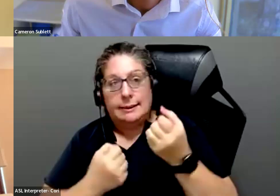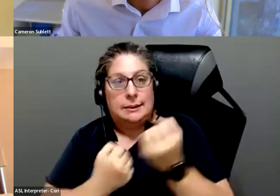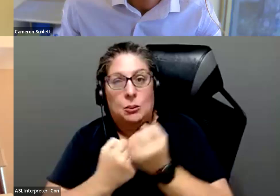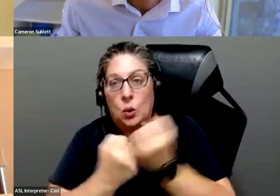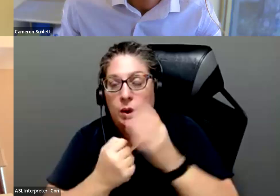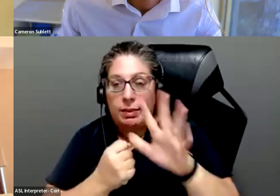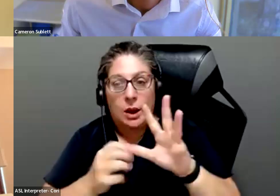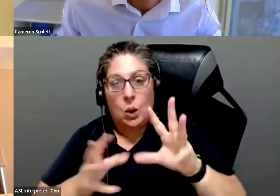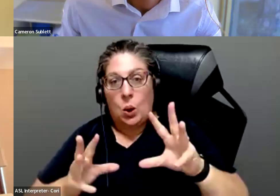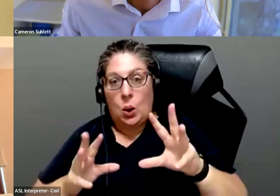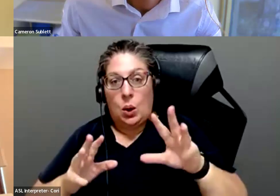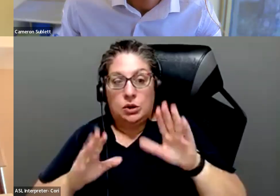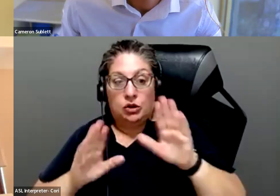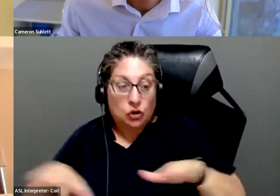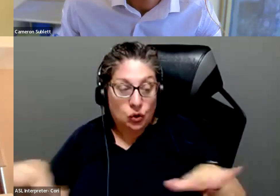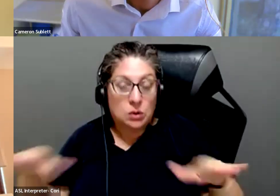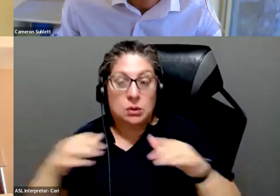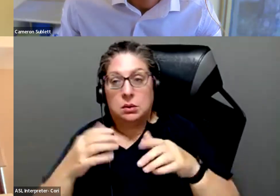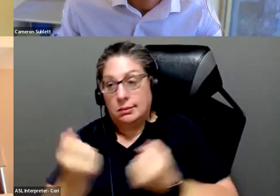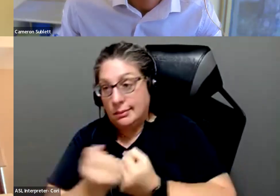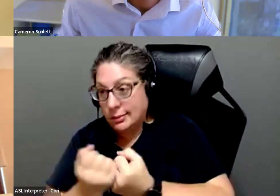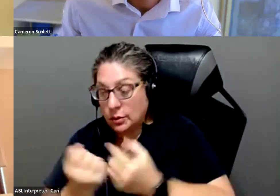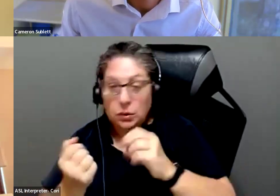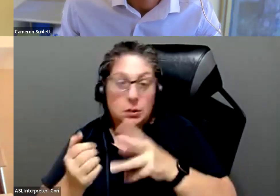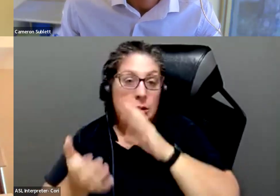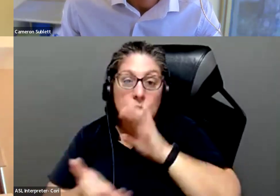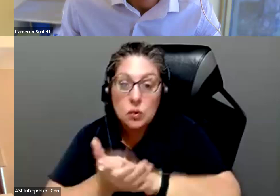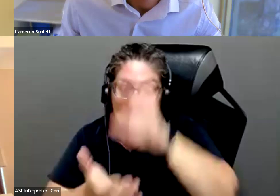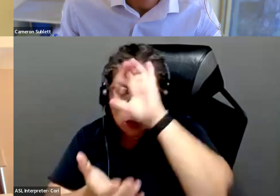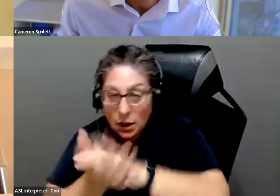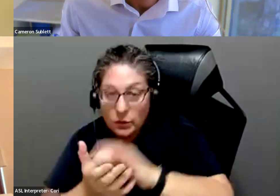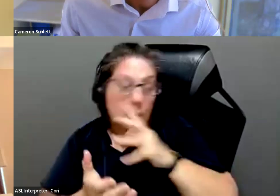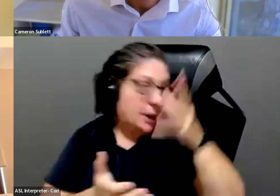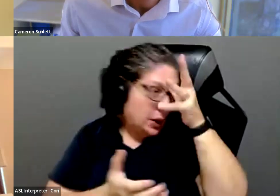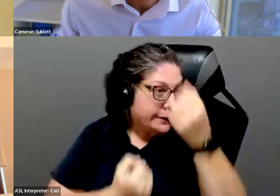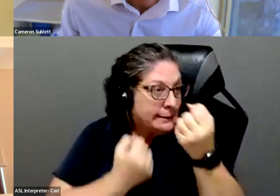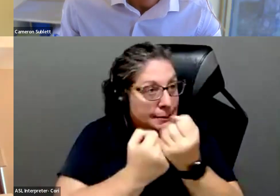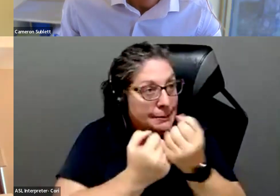their own children. And spouse or they are supporting their parents or other family members.